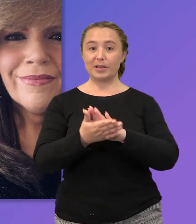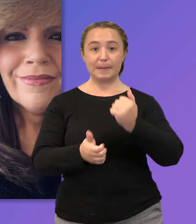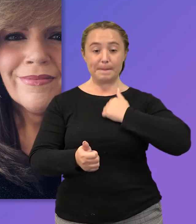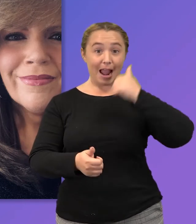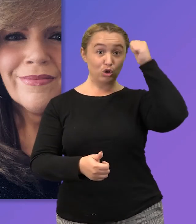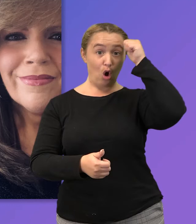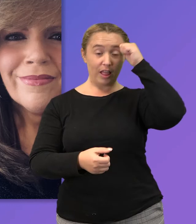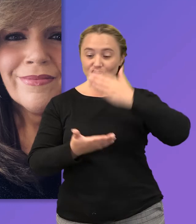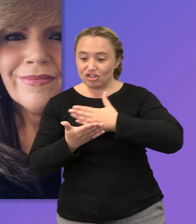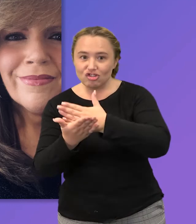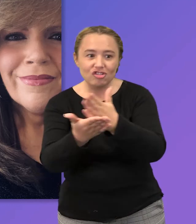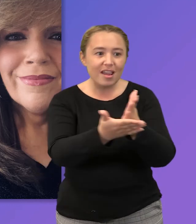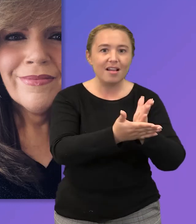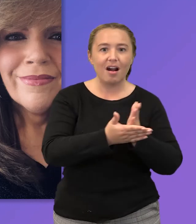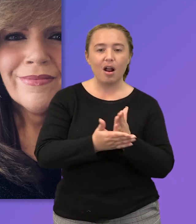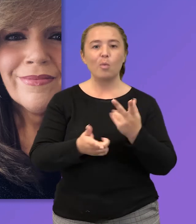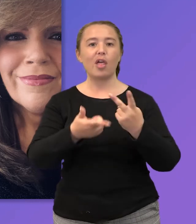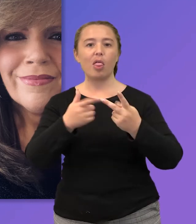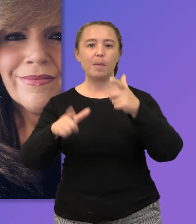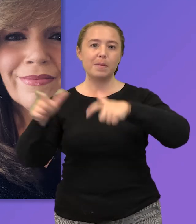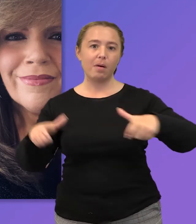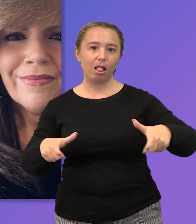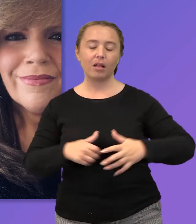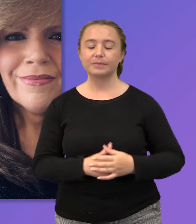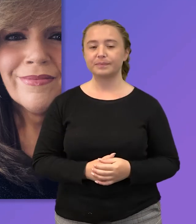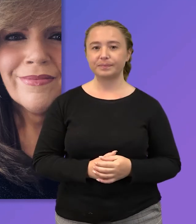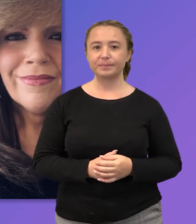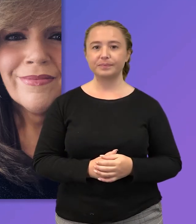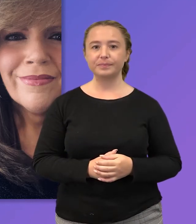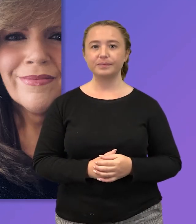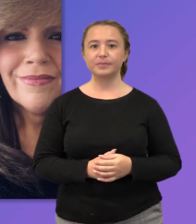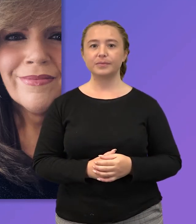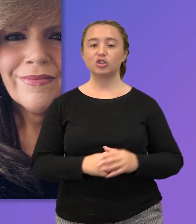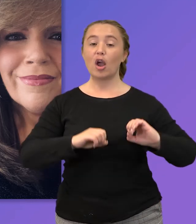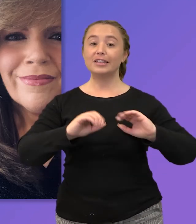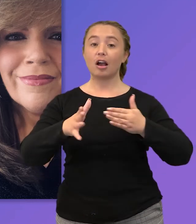me to share my own knowledge and experience with the wider organisation. Throughout the